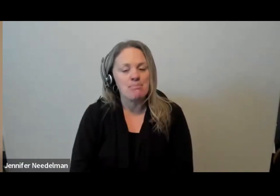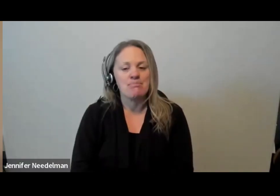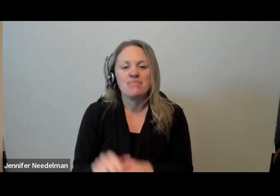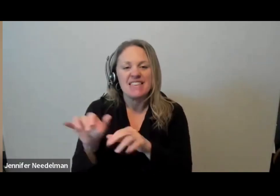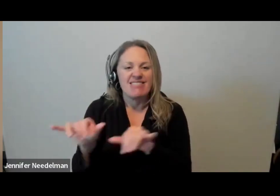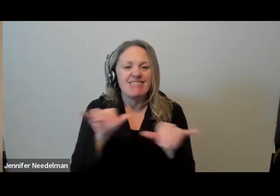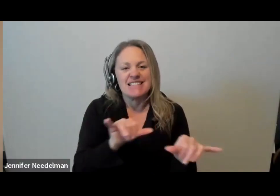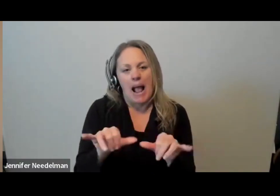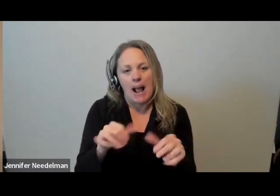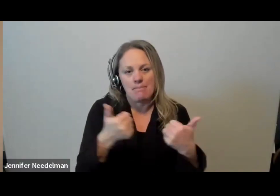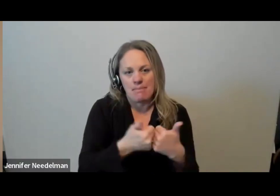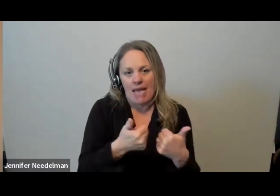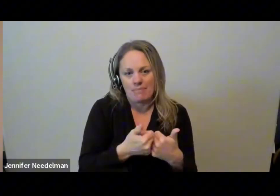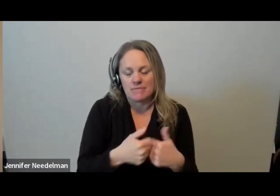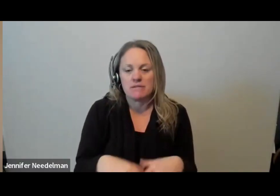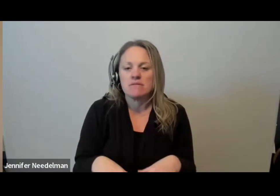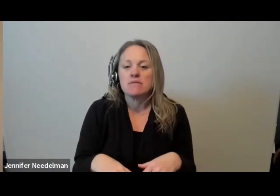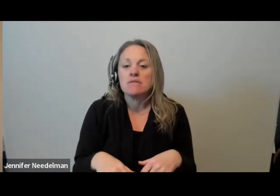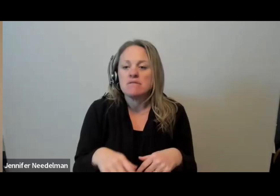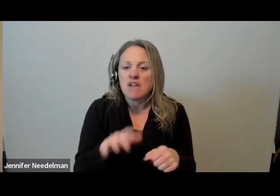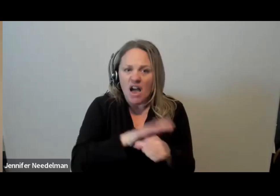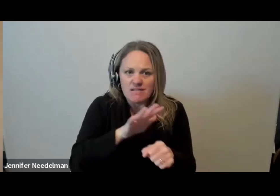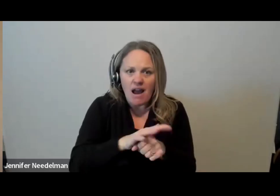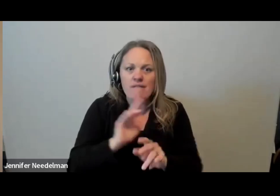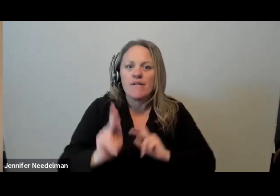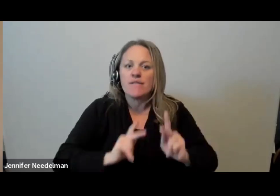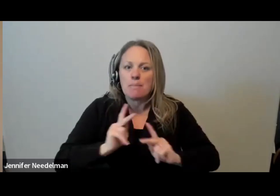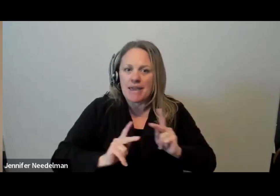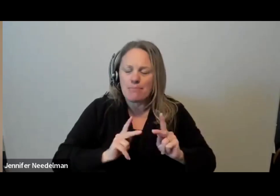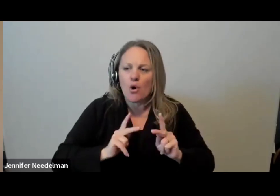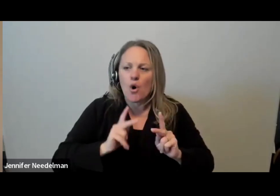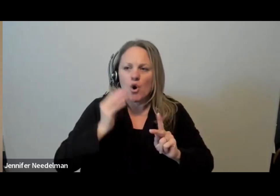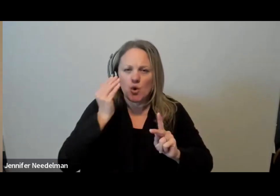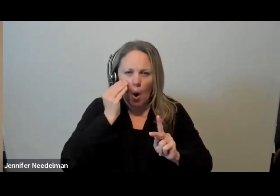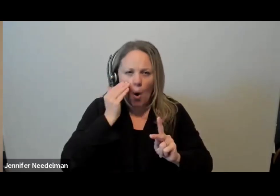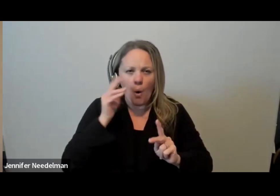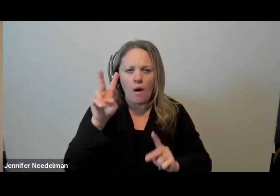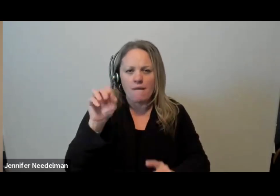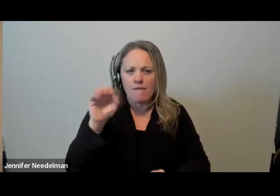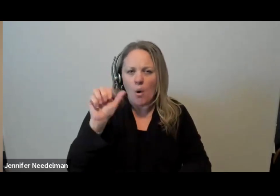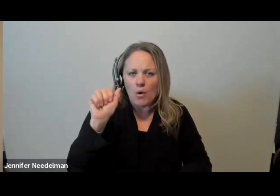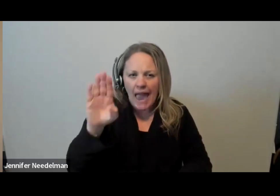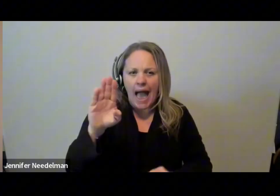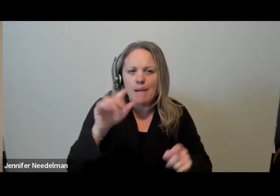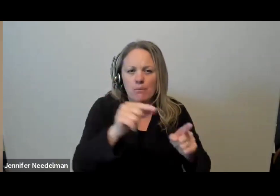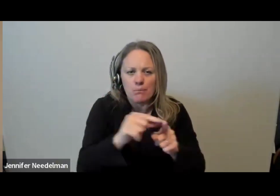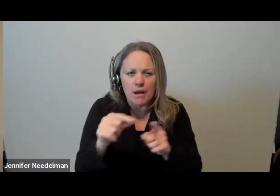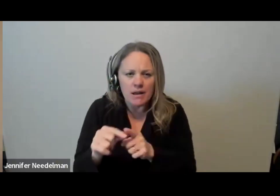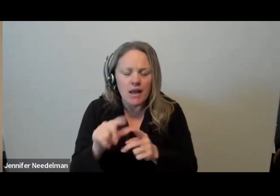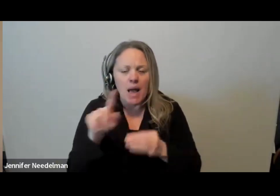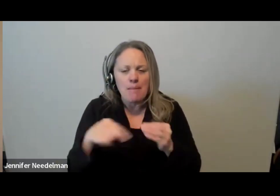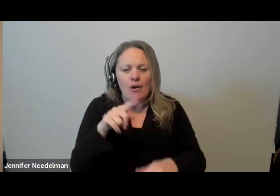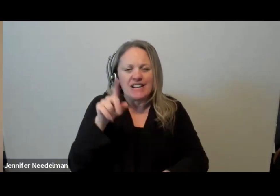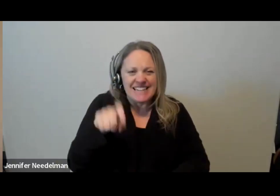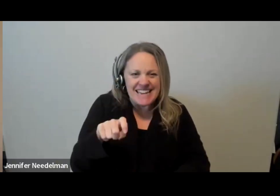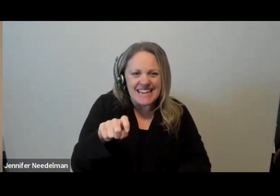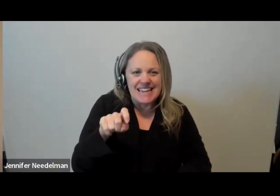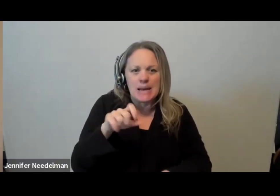where enough of the industry has developed a vocabulary about what needs-based game design is,